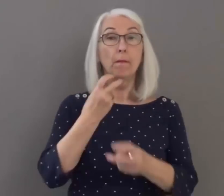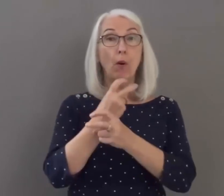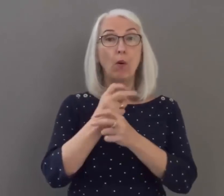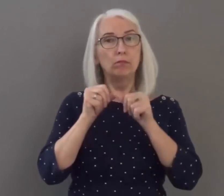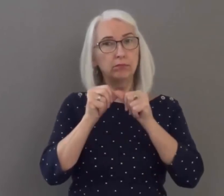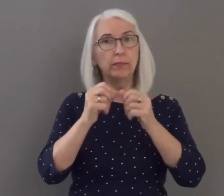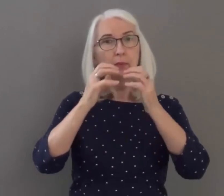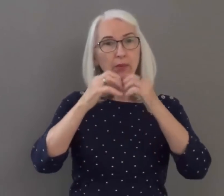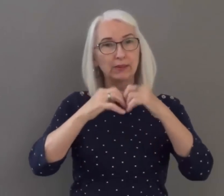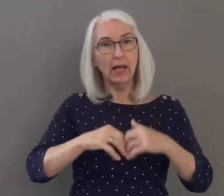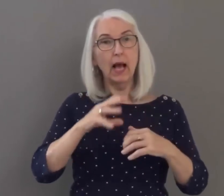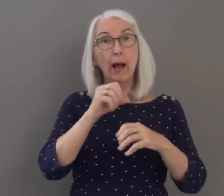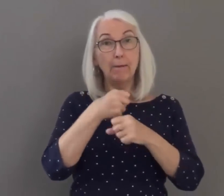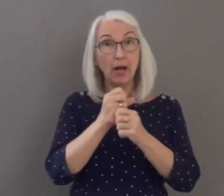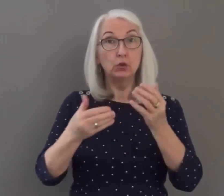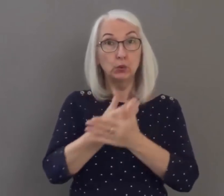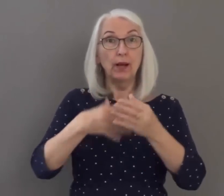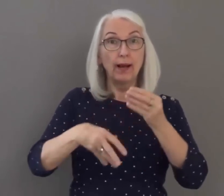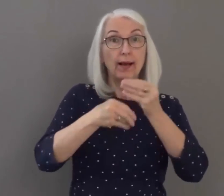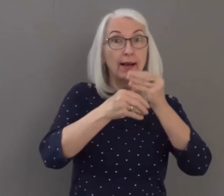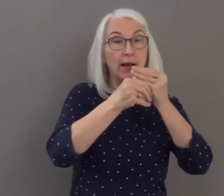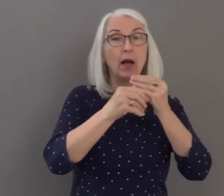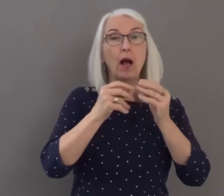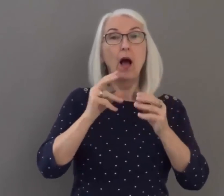Bones are constantly broken down and made anew.